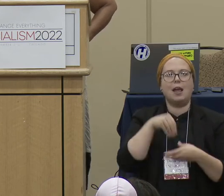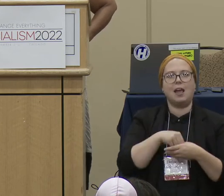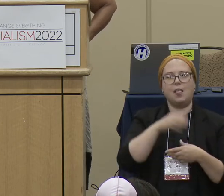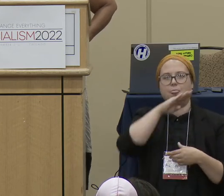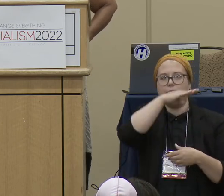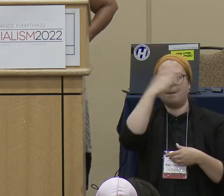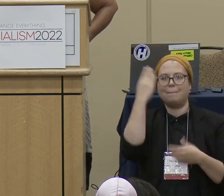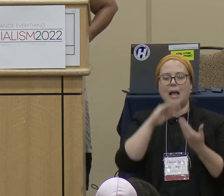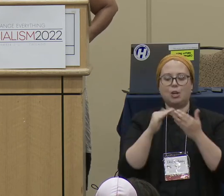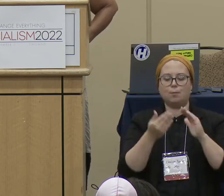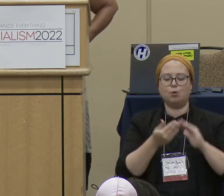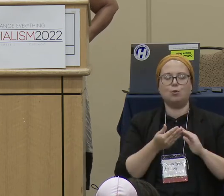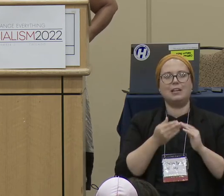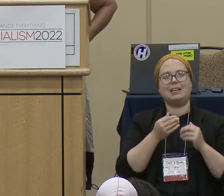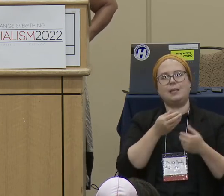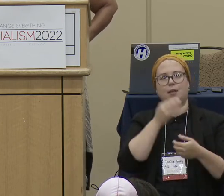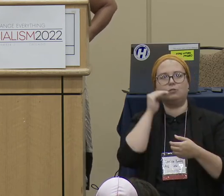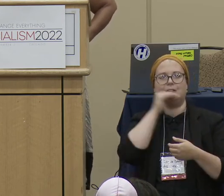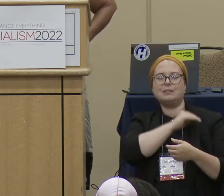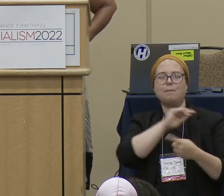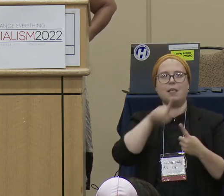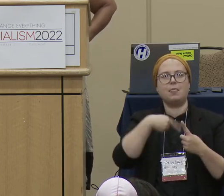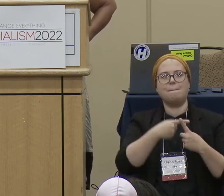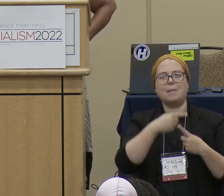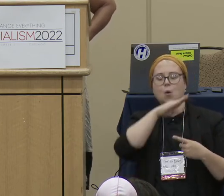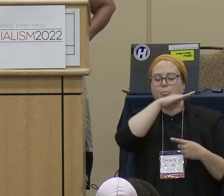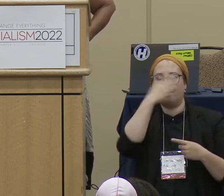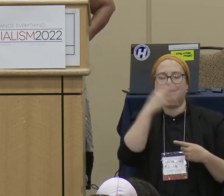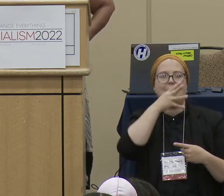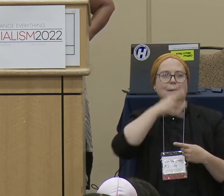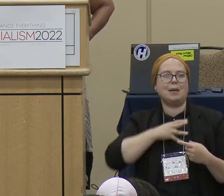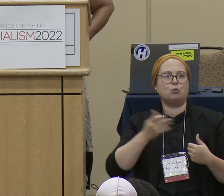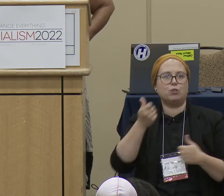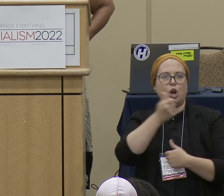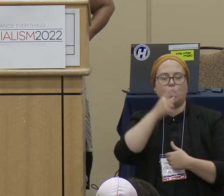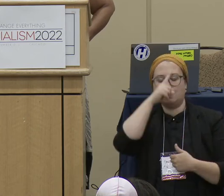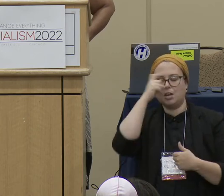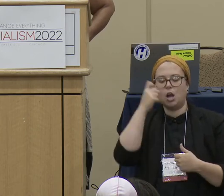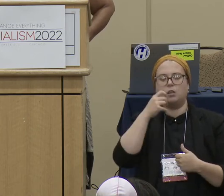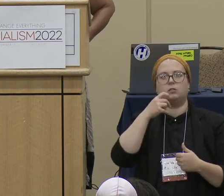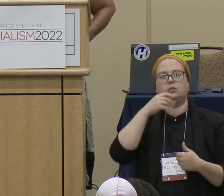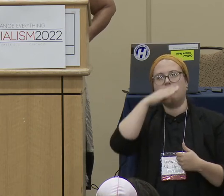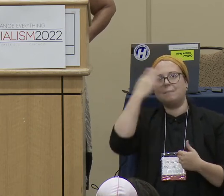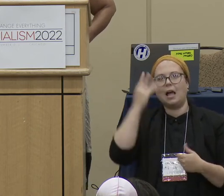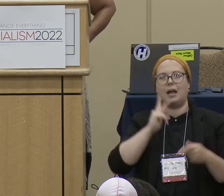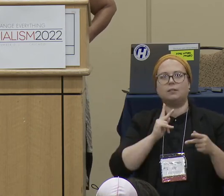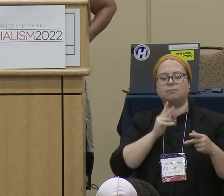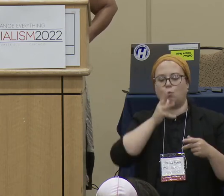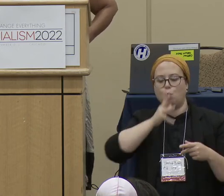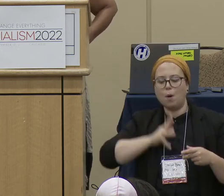power. For example, if the in the Black community, there's a